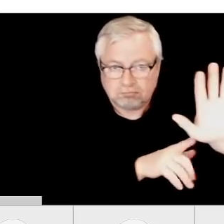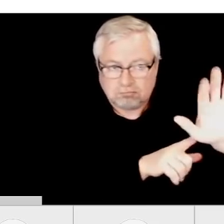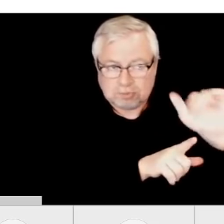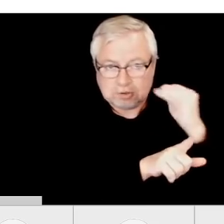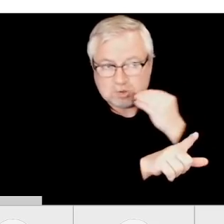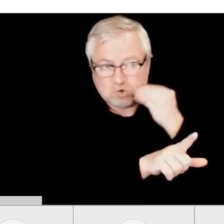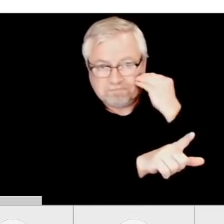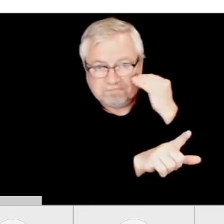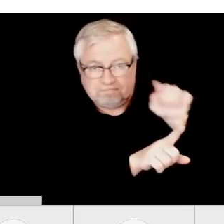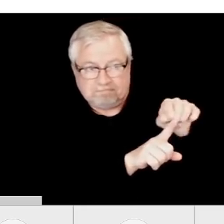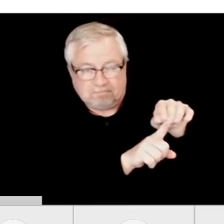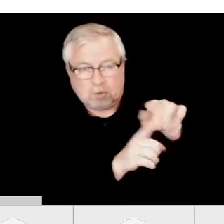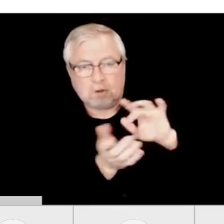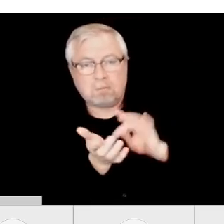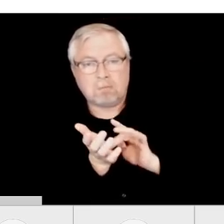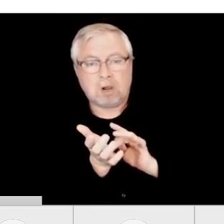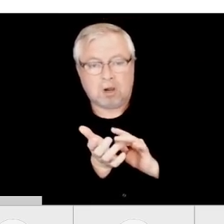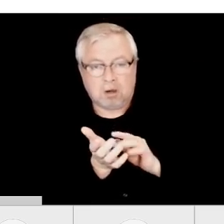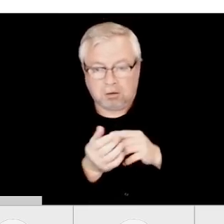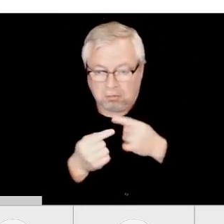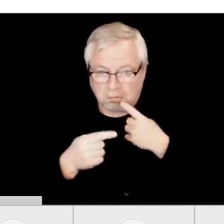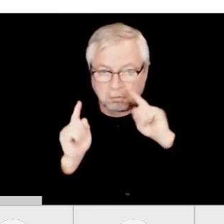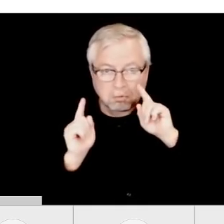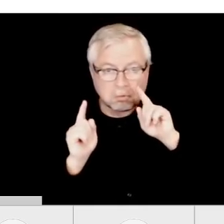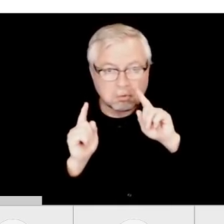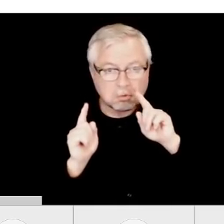think we want to possibly avoid a peak.